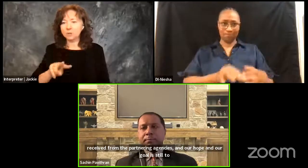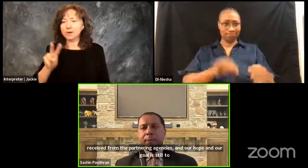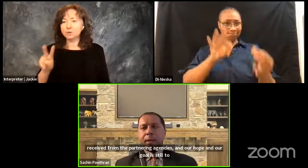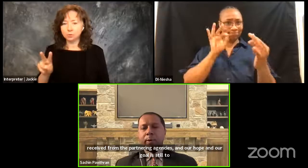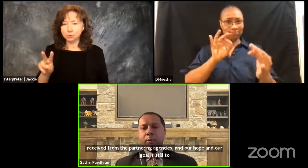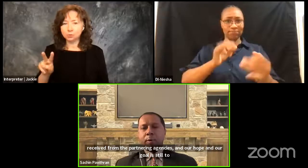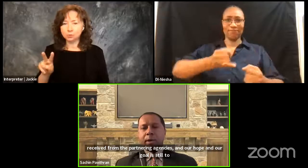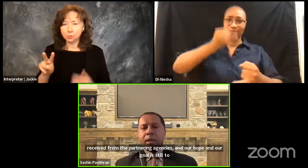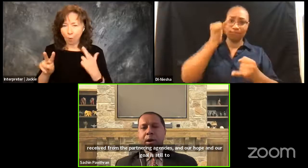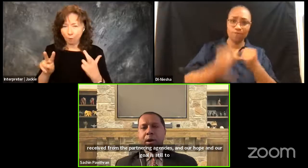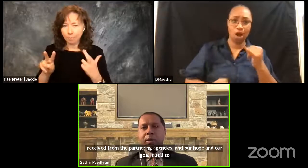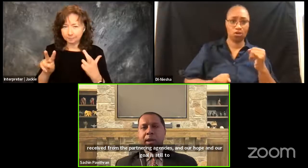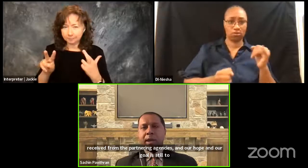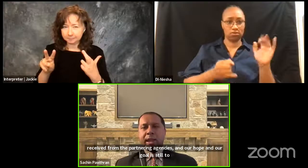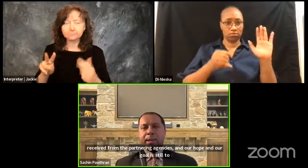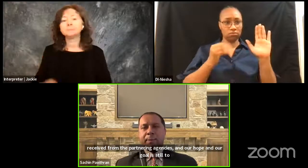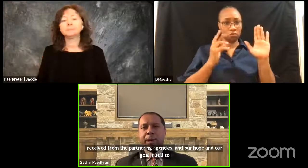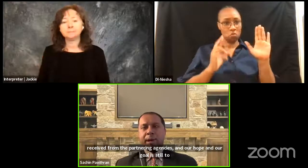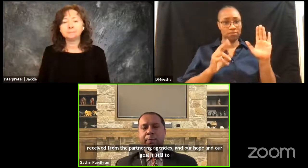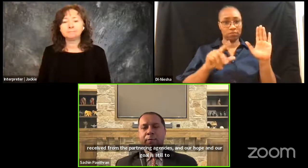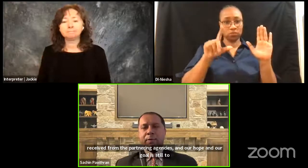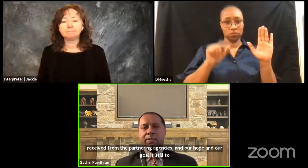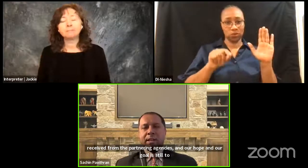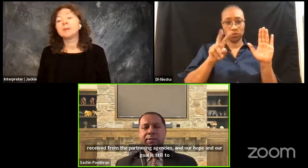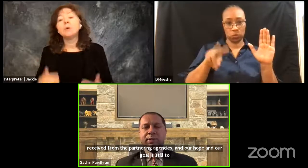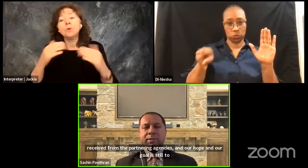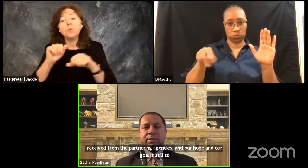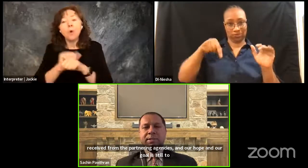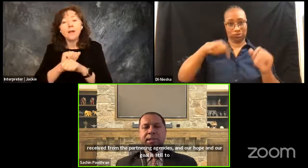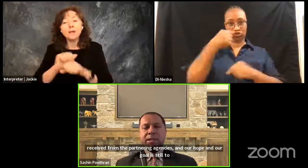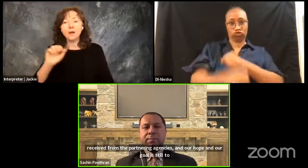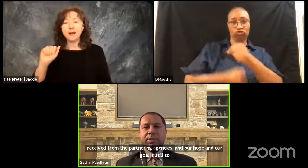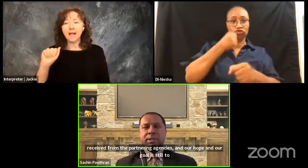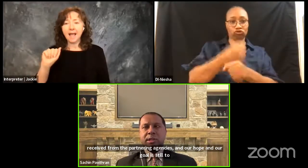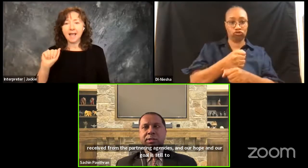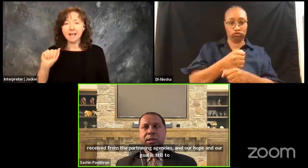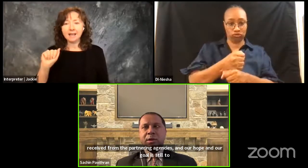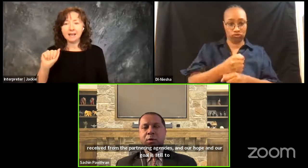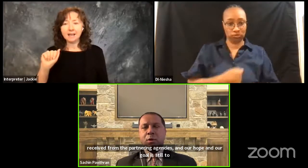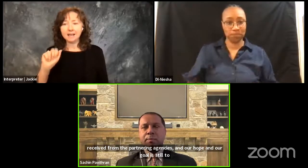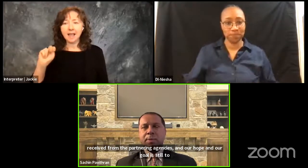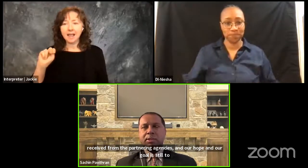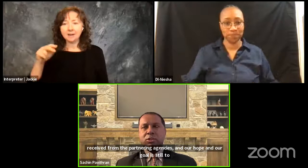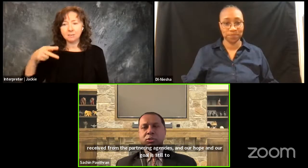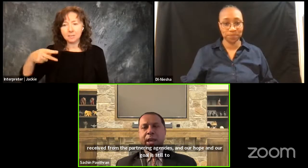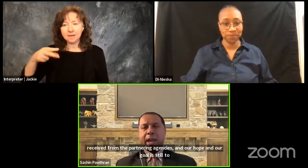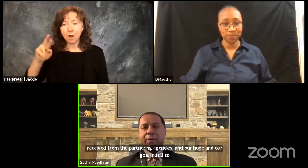We're working on an ANPRM for self-service transaction machines; our hope is to have